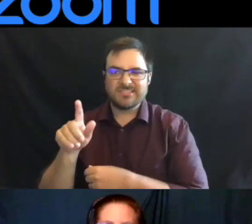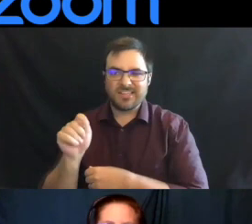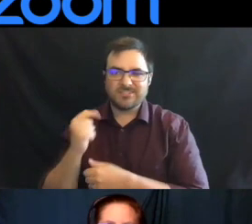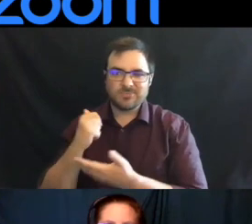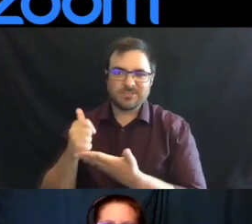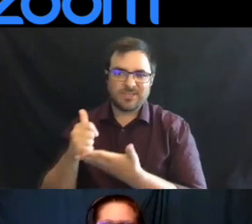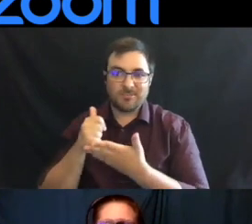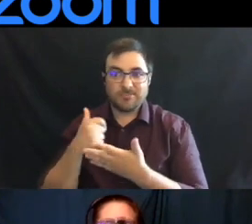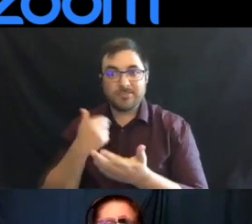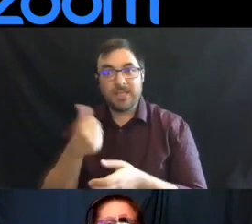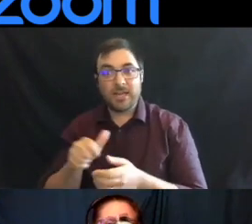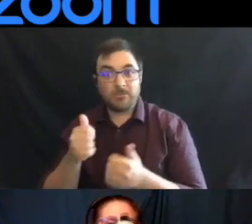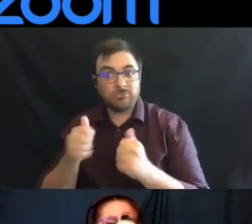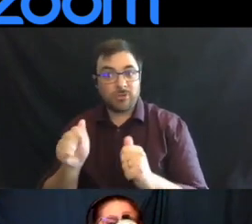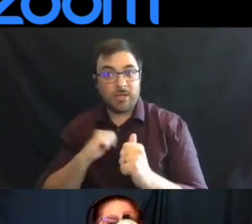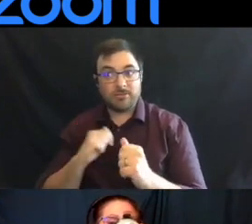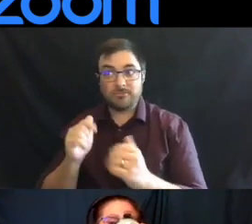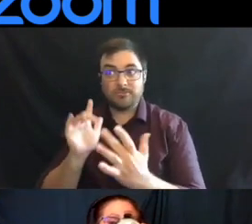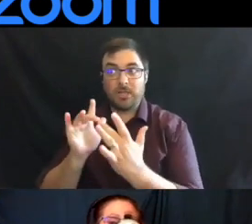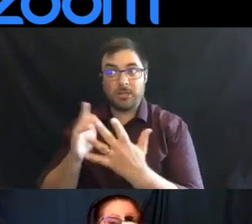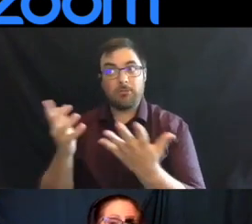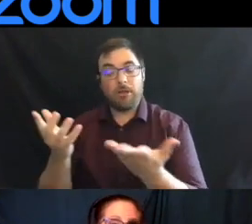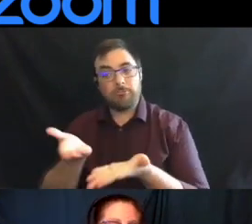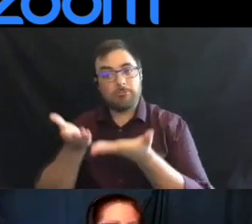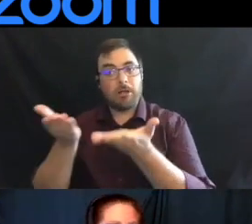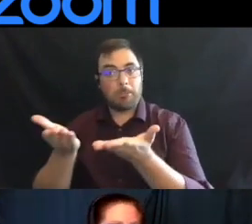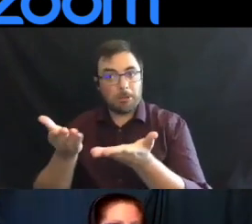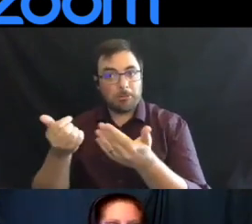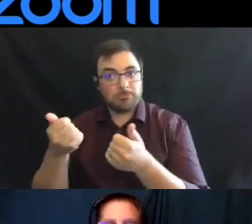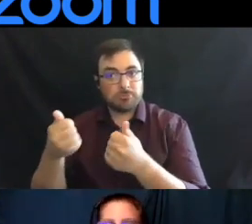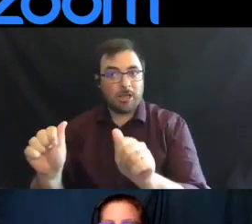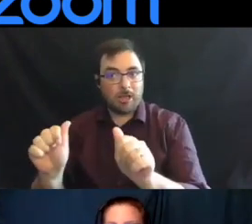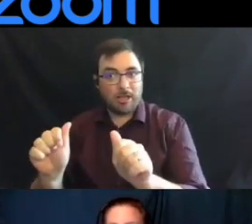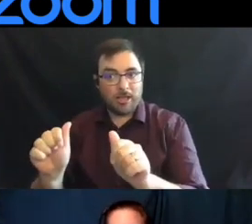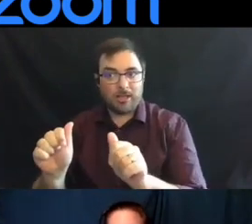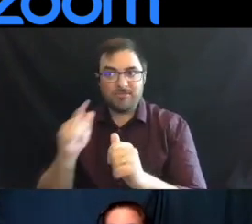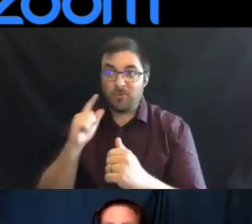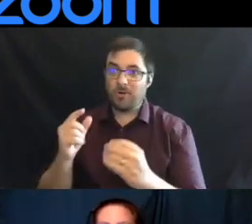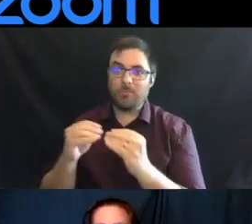trying to reach families but if you can do that, especially for the younger families,